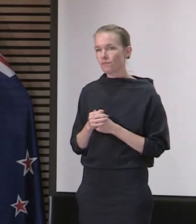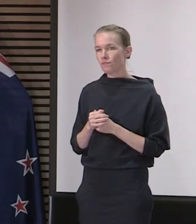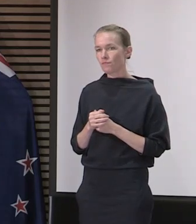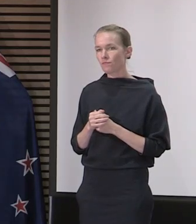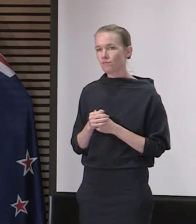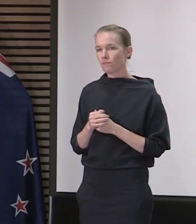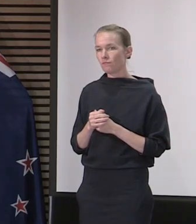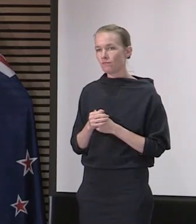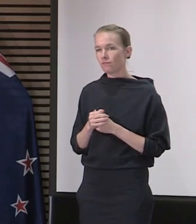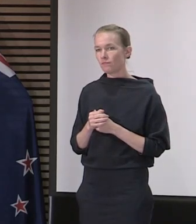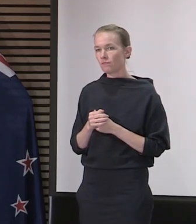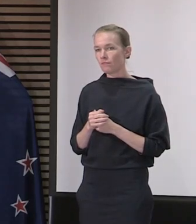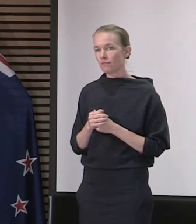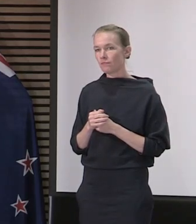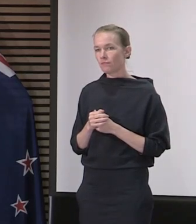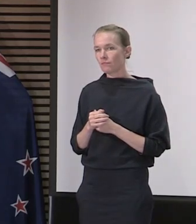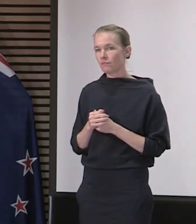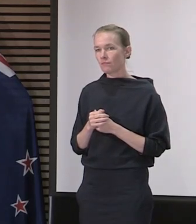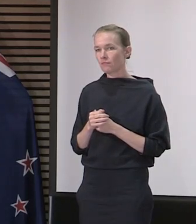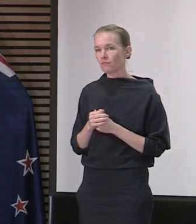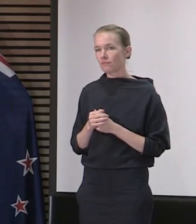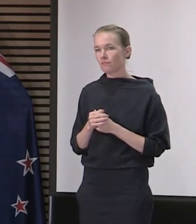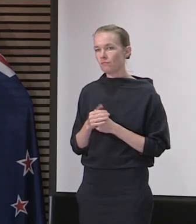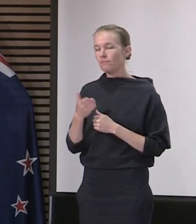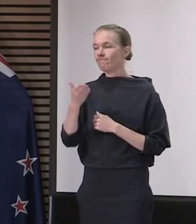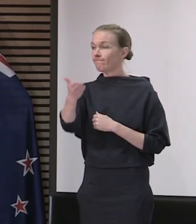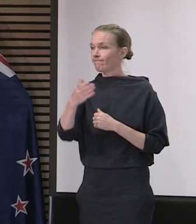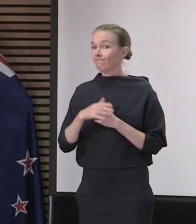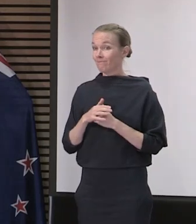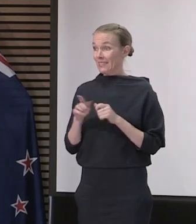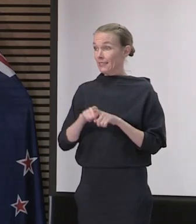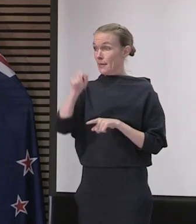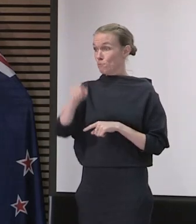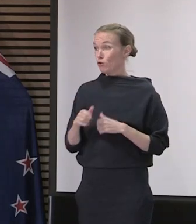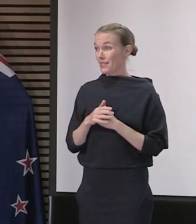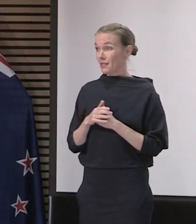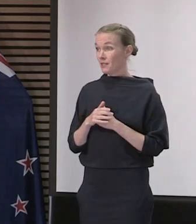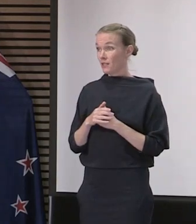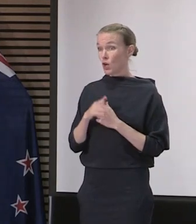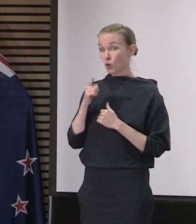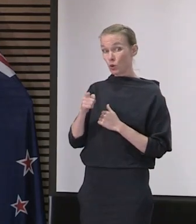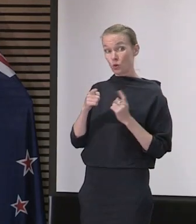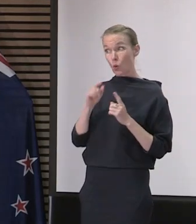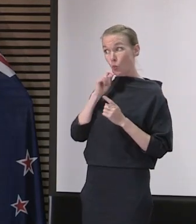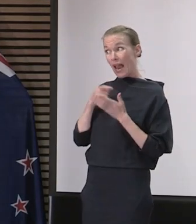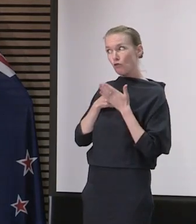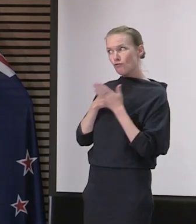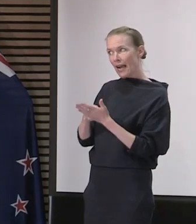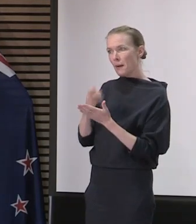you are looking at, what case numbers should